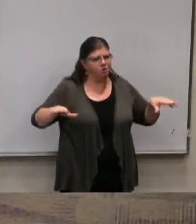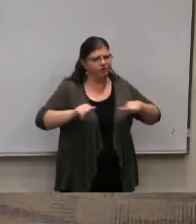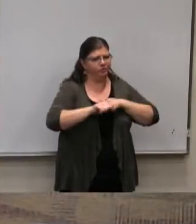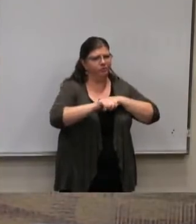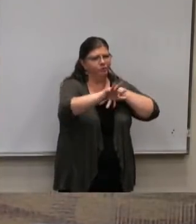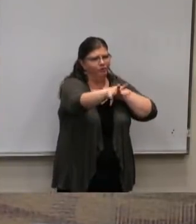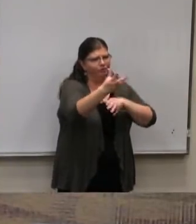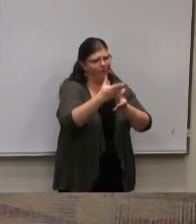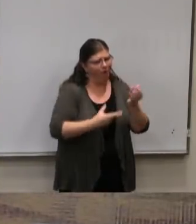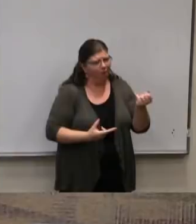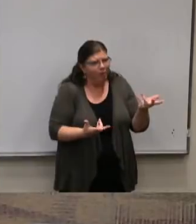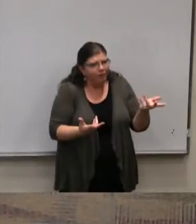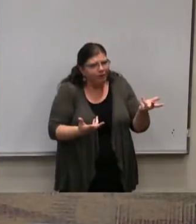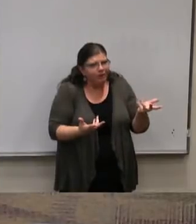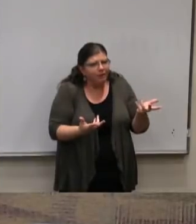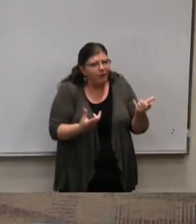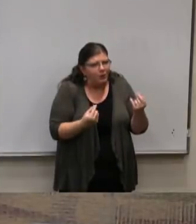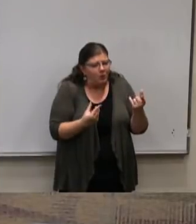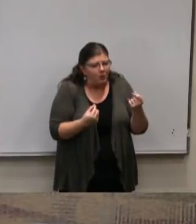So you wouldn't be able to do that.